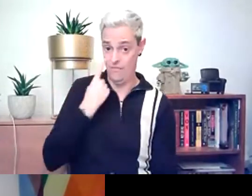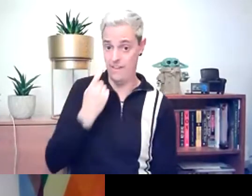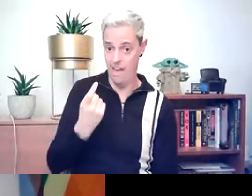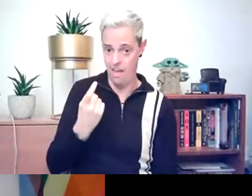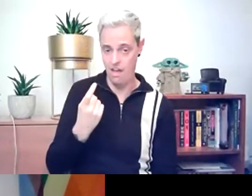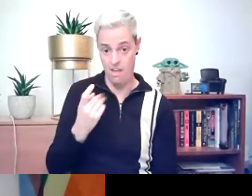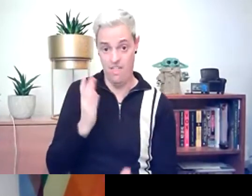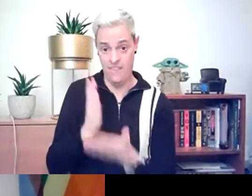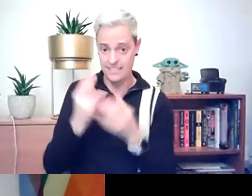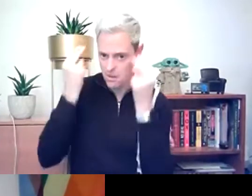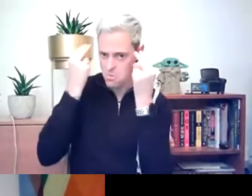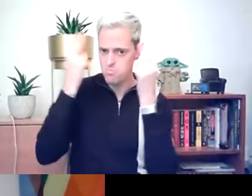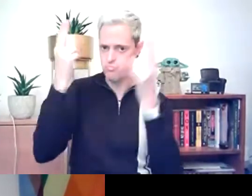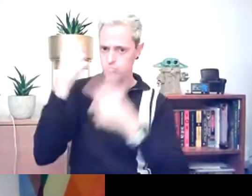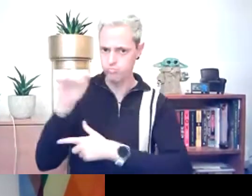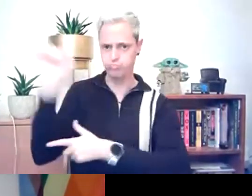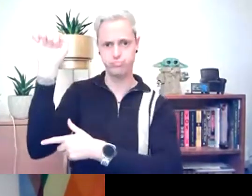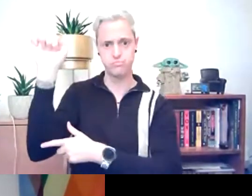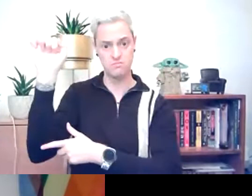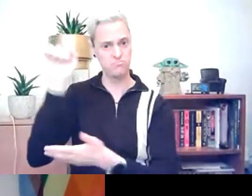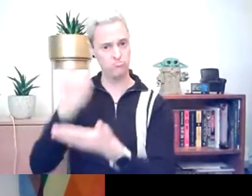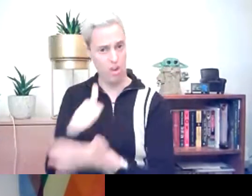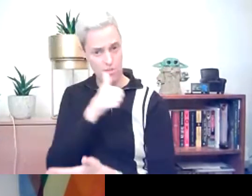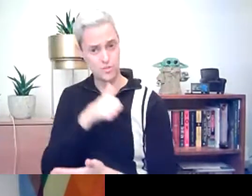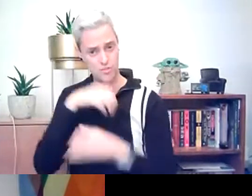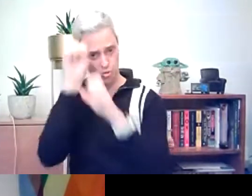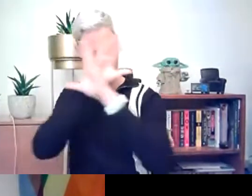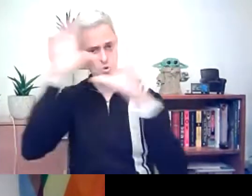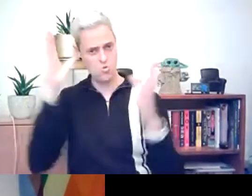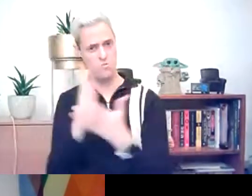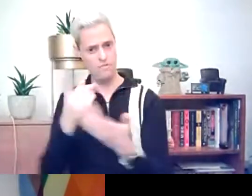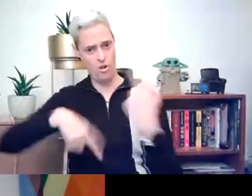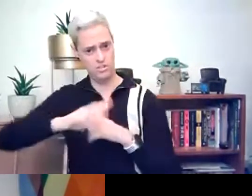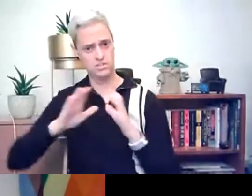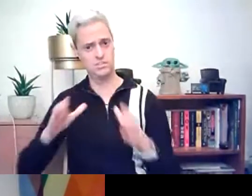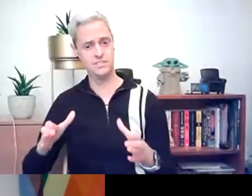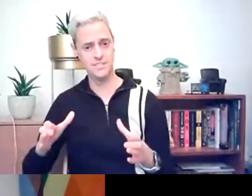I think that's so so useful. And what I thought of your kind of tips for self care.